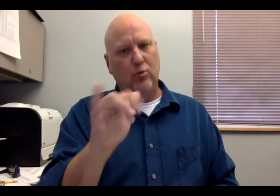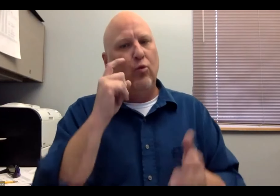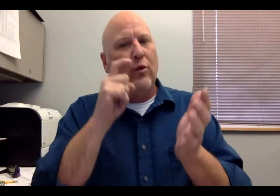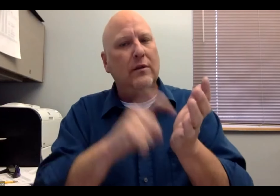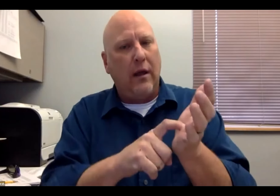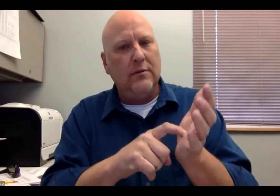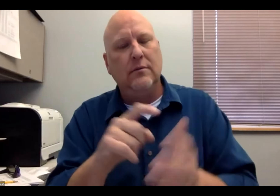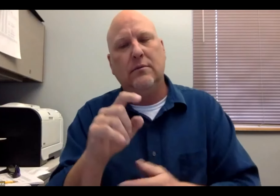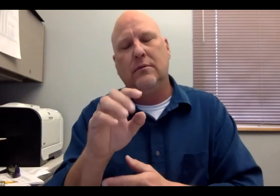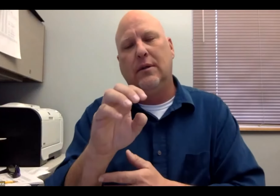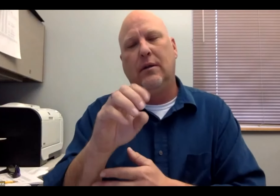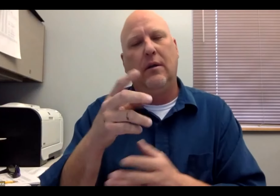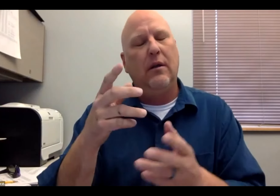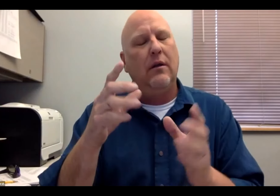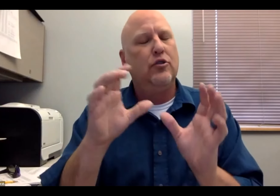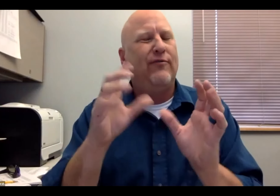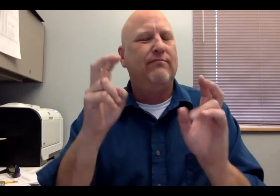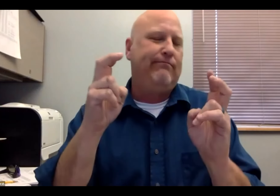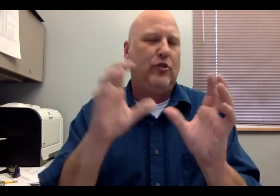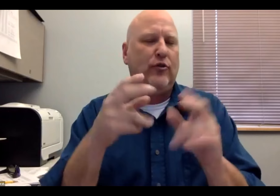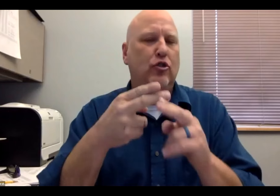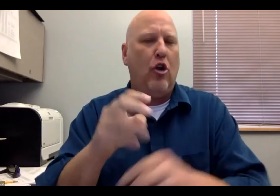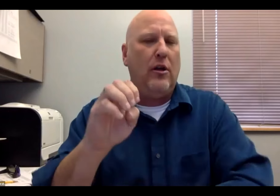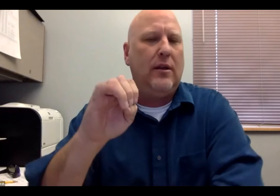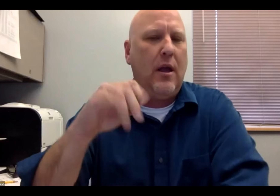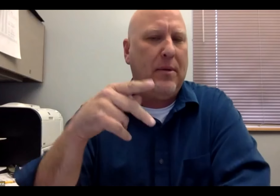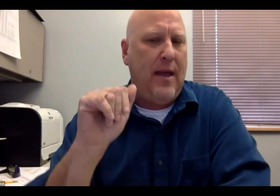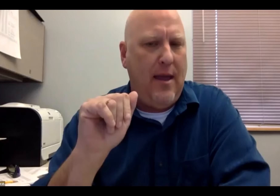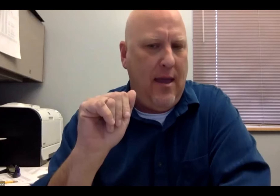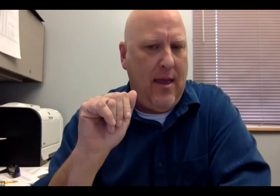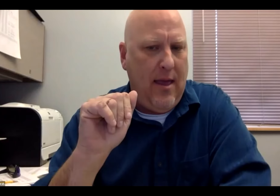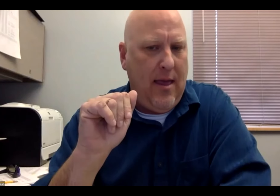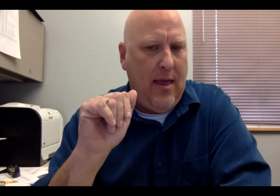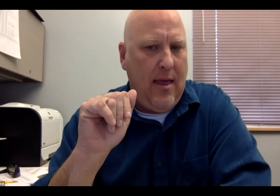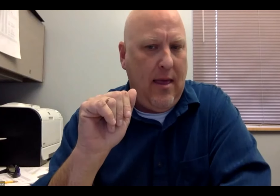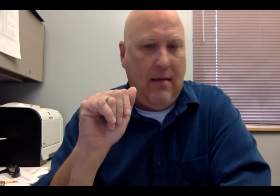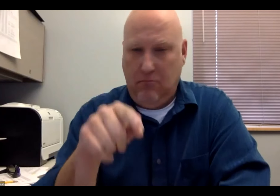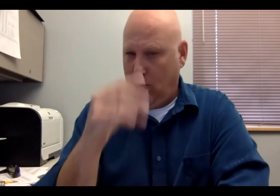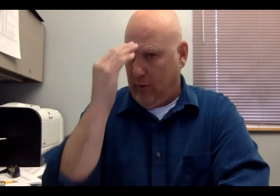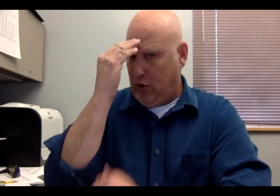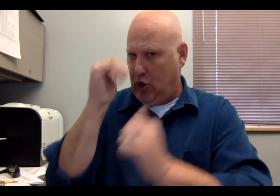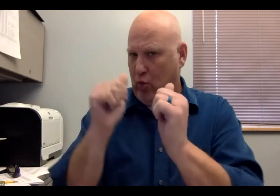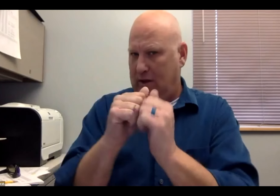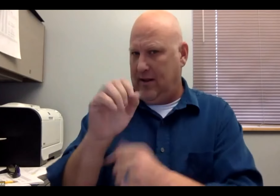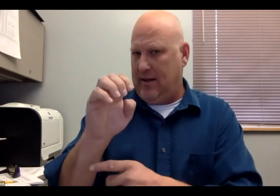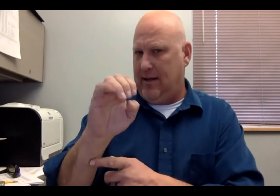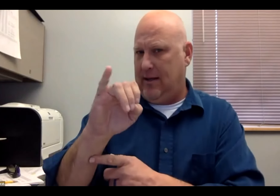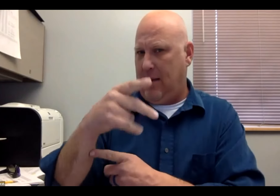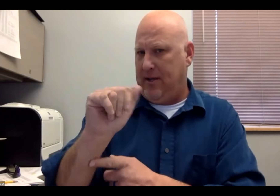interpreters. We do recognize the certification exam it is EI PA. Are you familiar with the